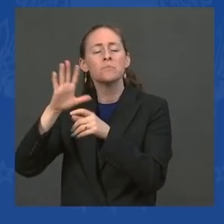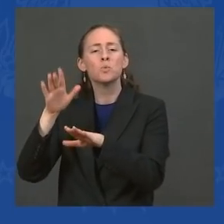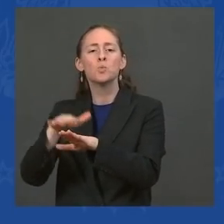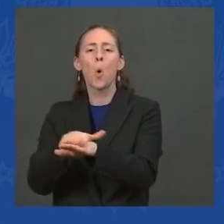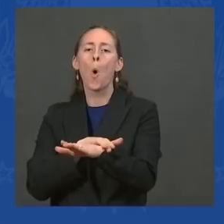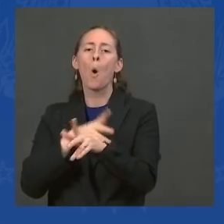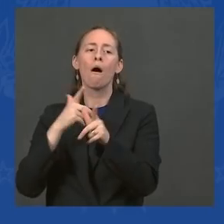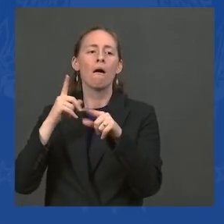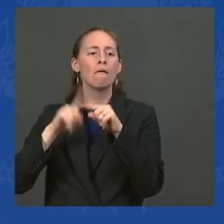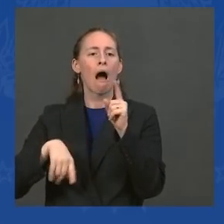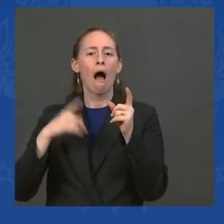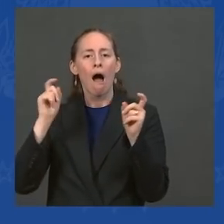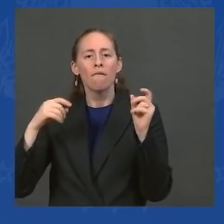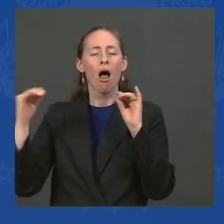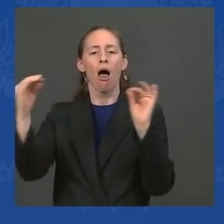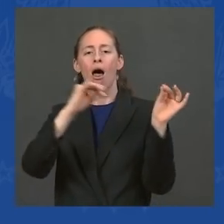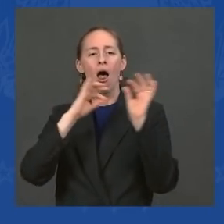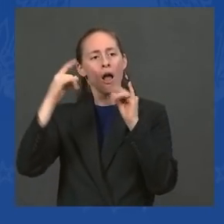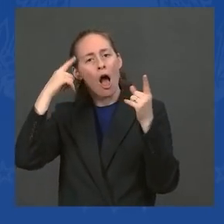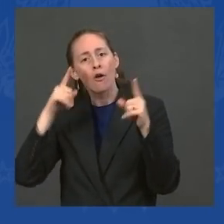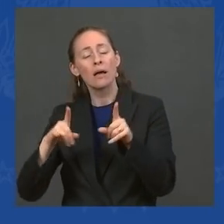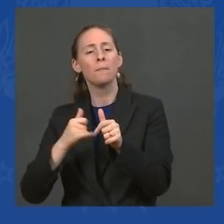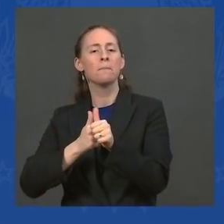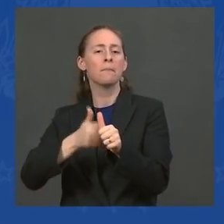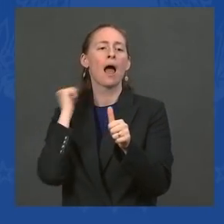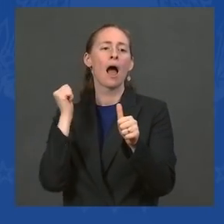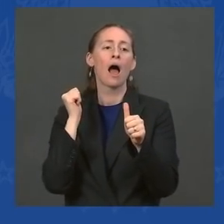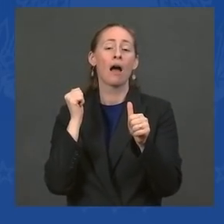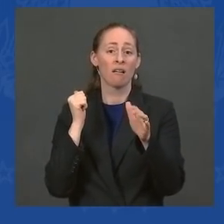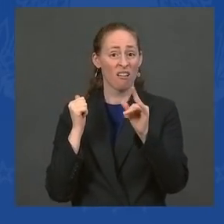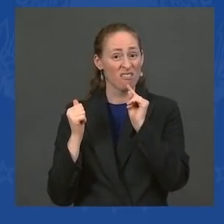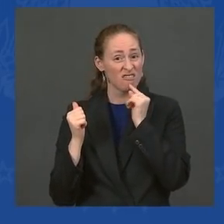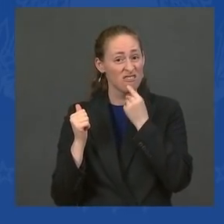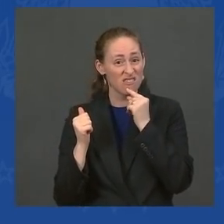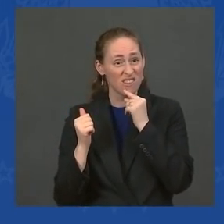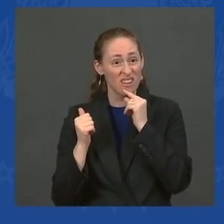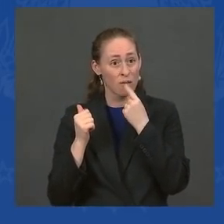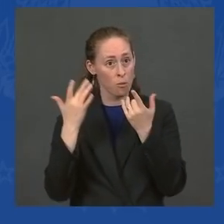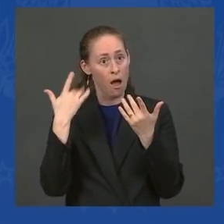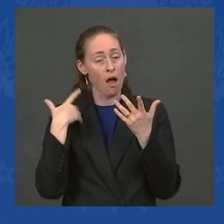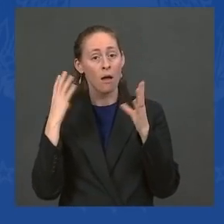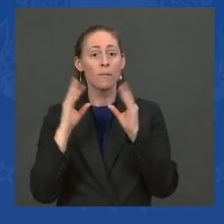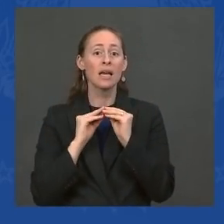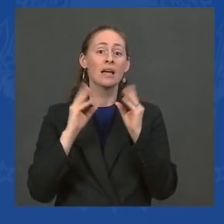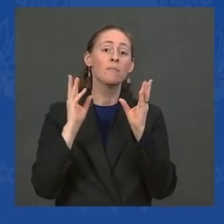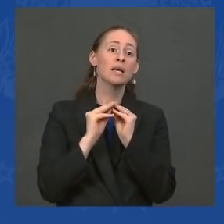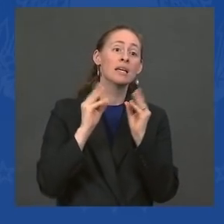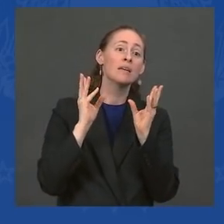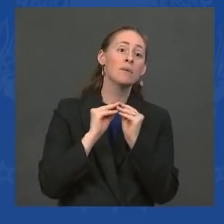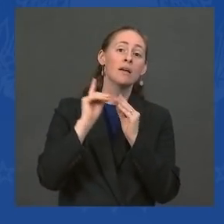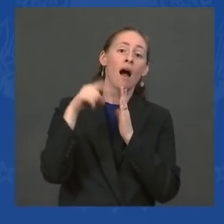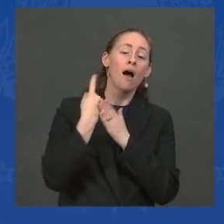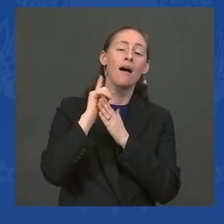not a joke. I've had these -- I've had hours and hours and hours of meetings and personal conversations with Xi Jinping.